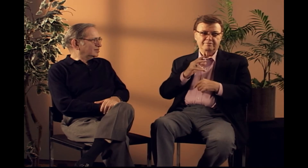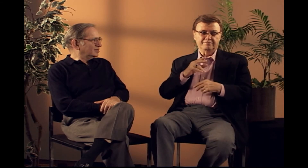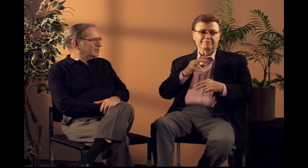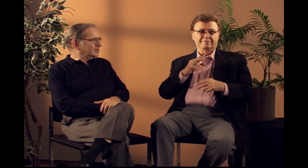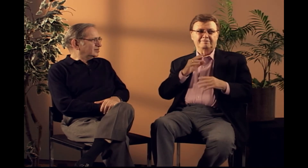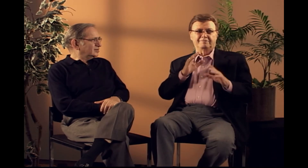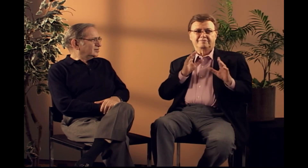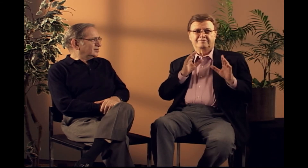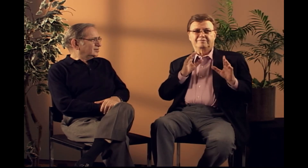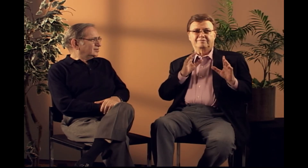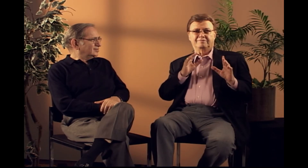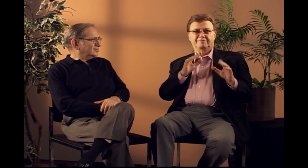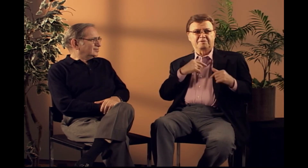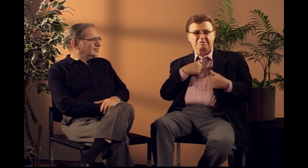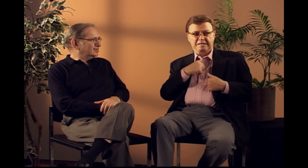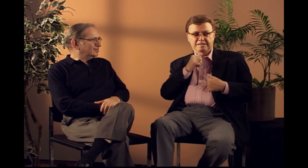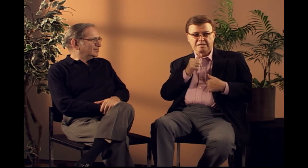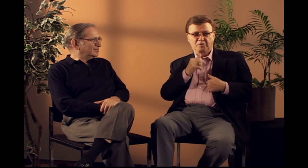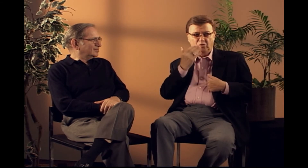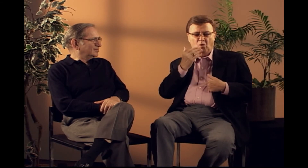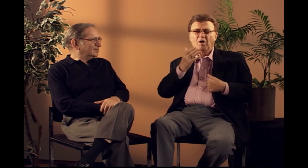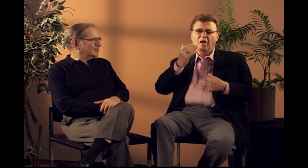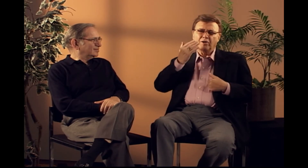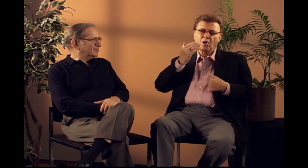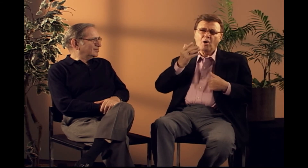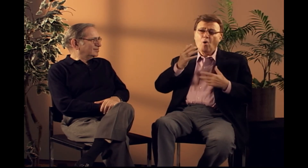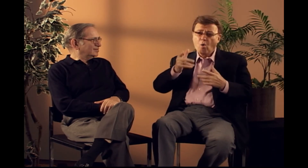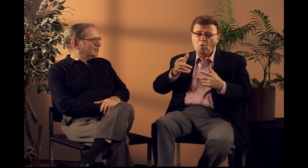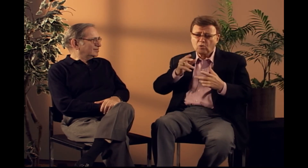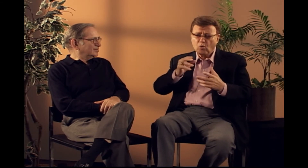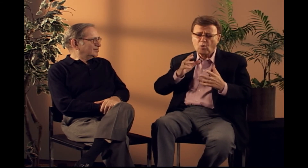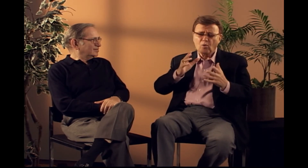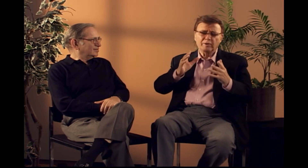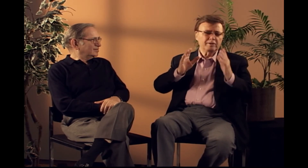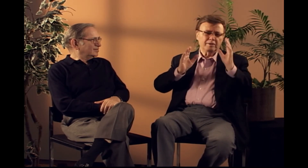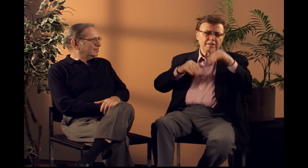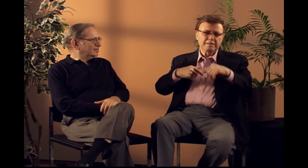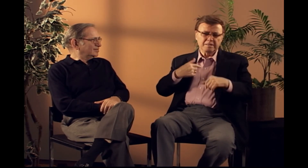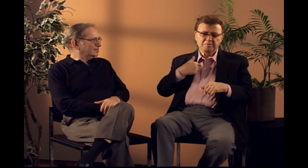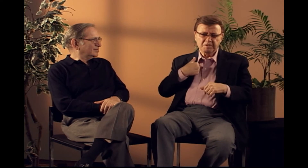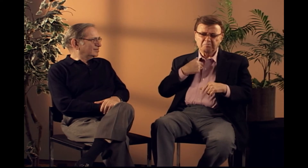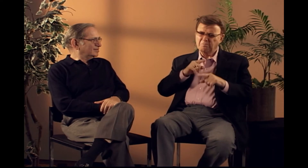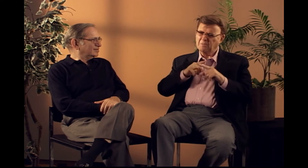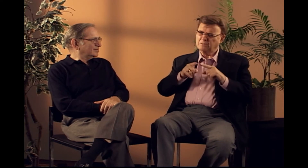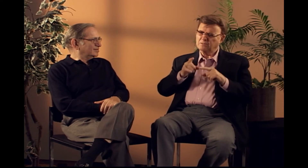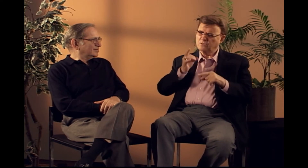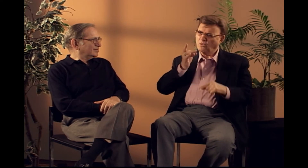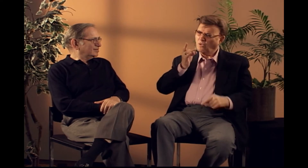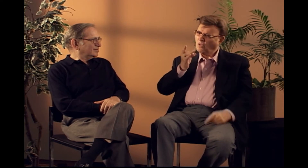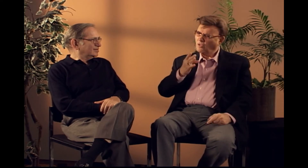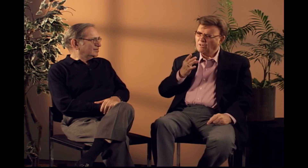And this deaf person said to the actor, "Oh, you're just like me. I've embezzled, as well." And the other person's, "Oh, I didn't know. Oh, that's not me.